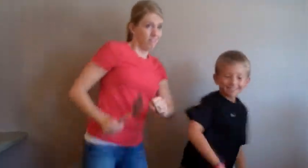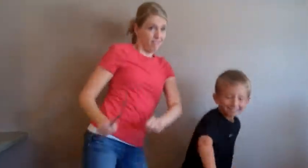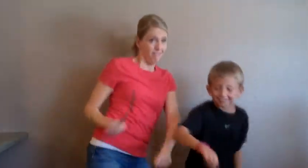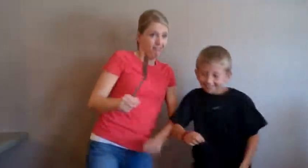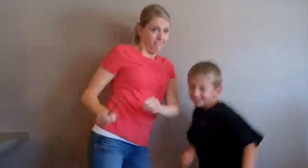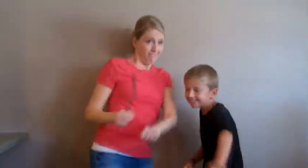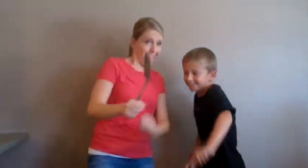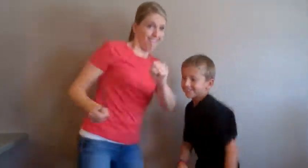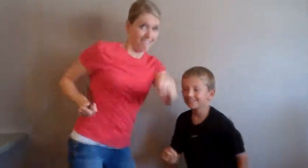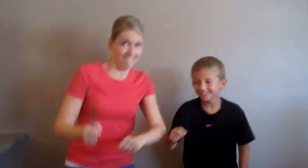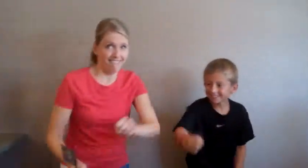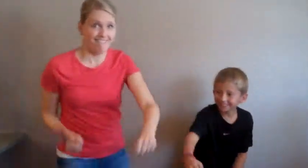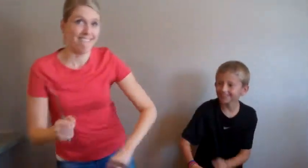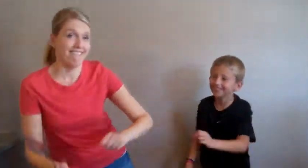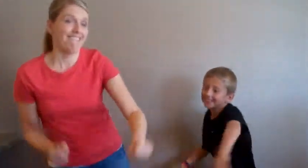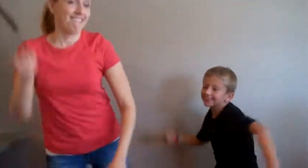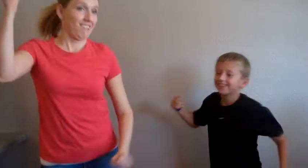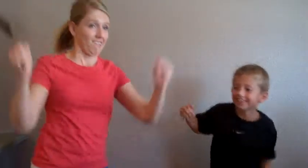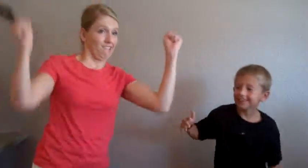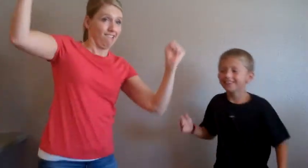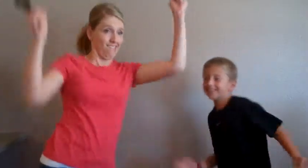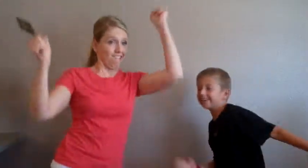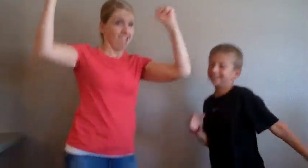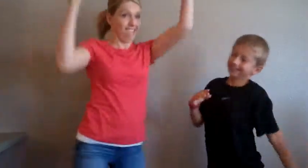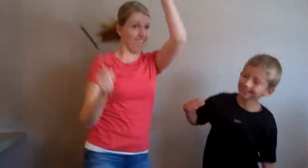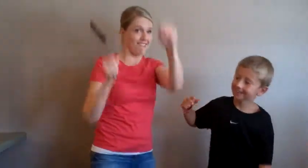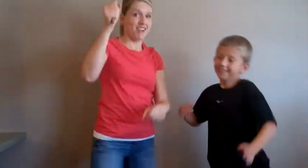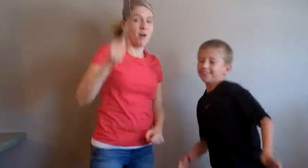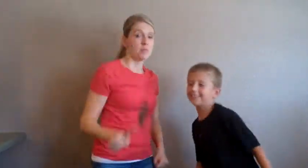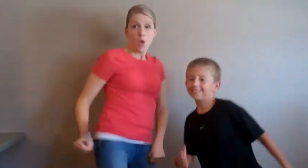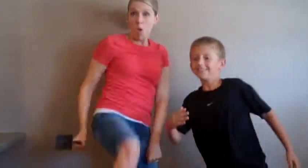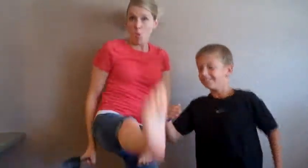Let’s get skim milk flowing We’ll start this snack going baby